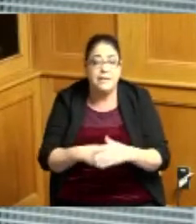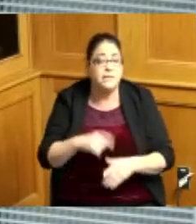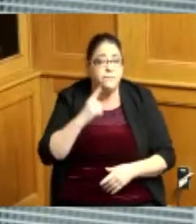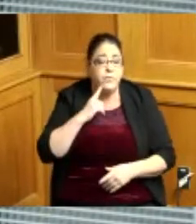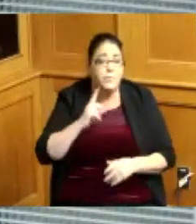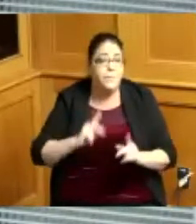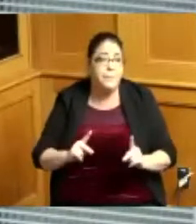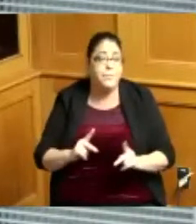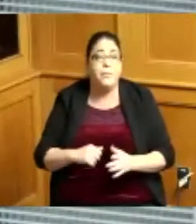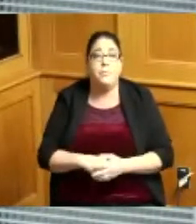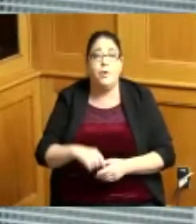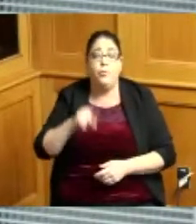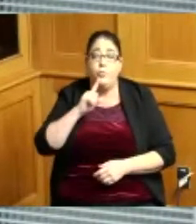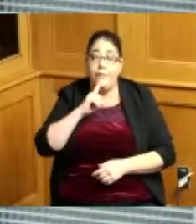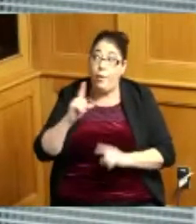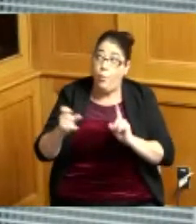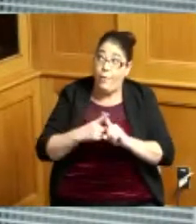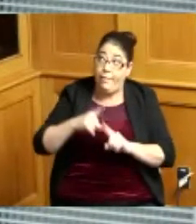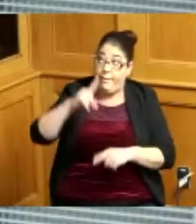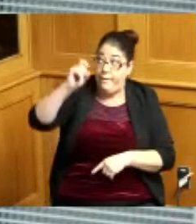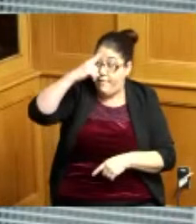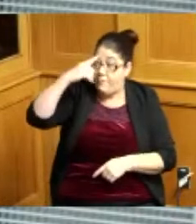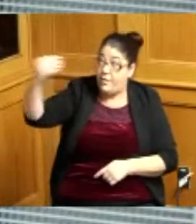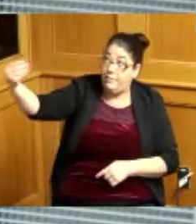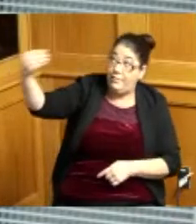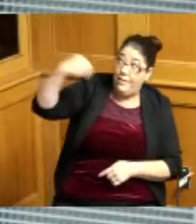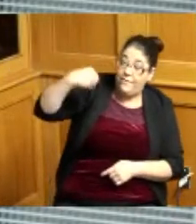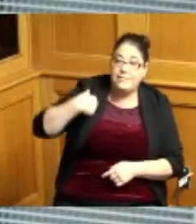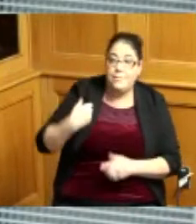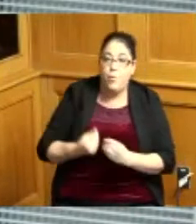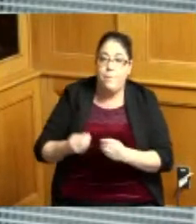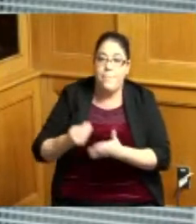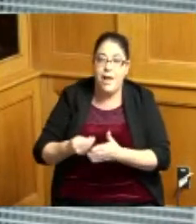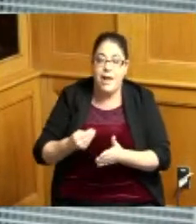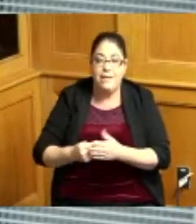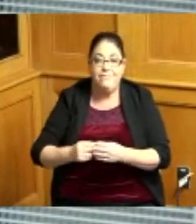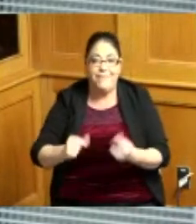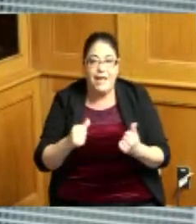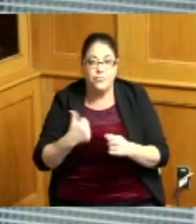additional reallocation we applied for for the era ii and if you guys will recall the era ii funding